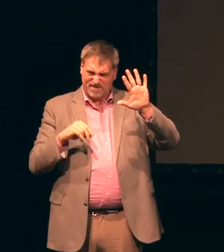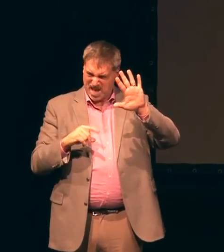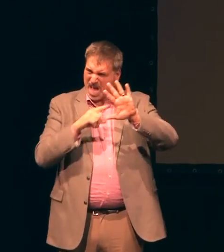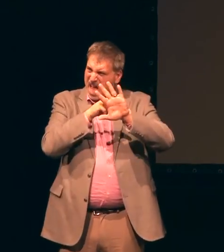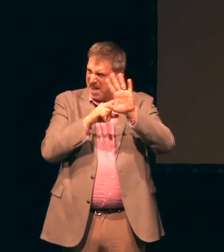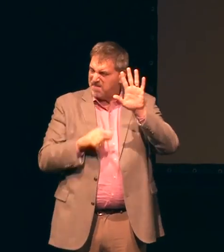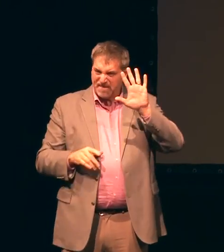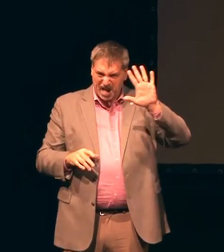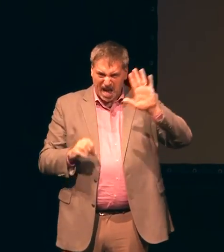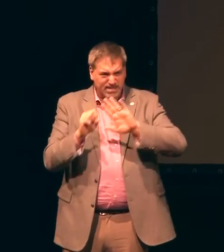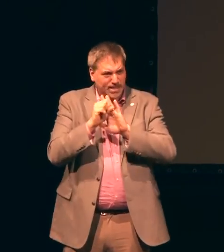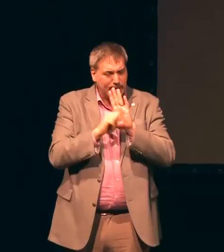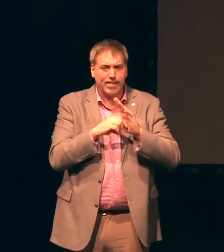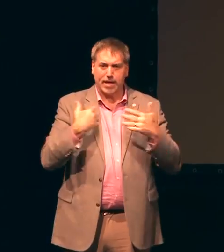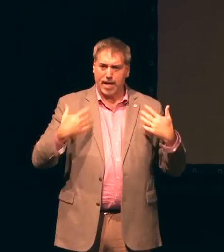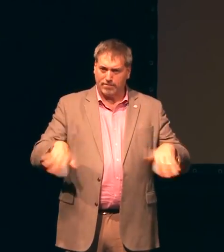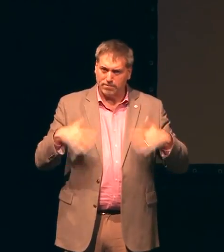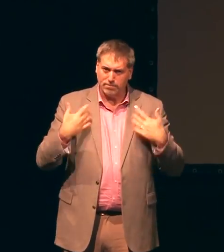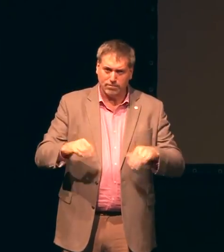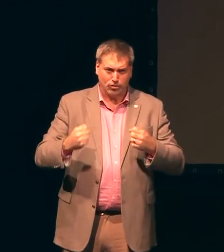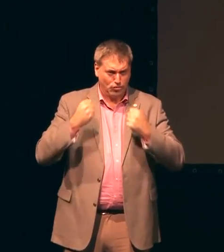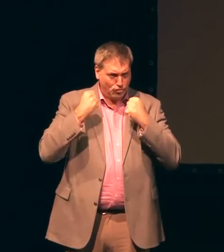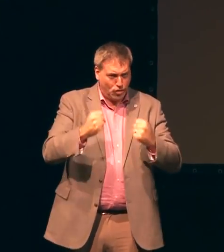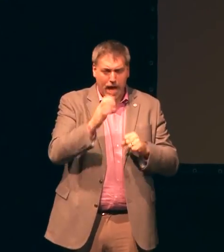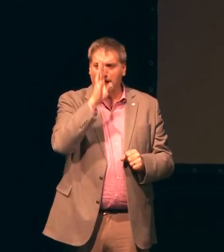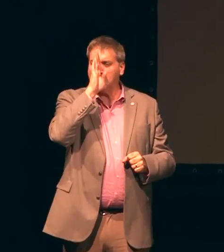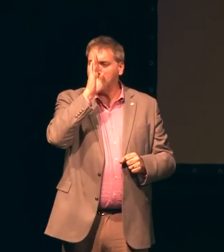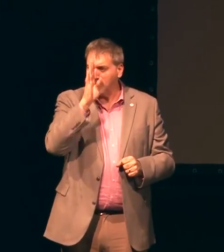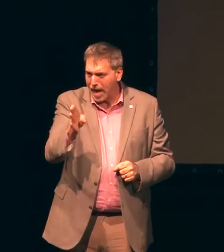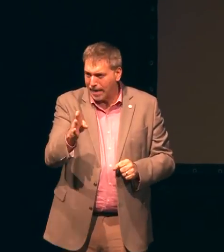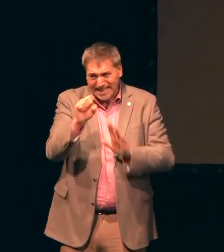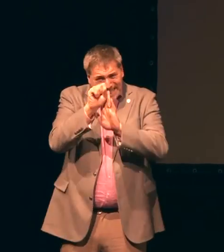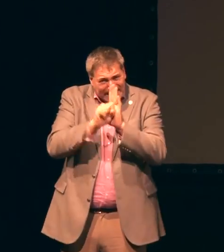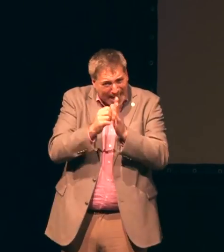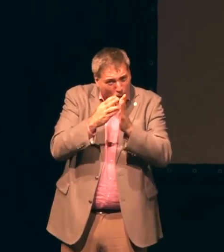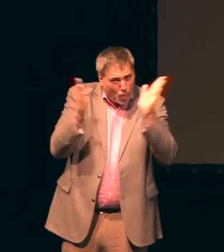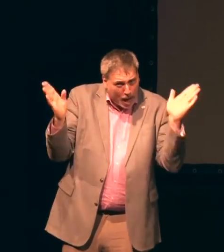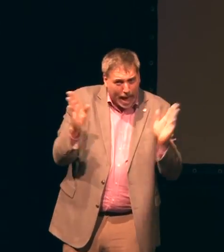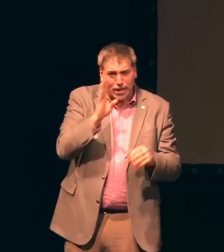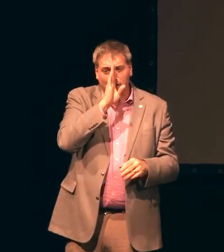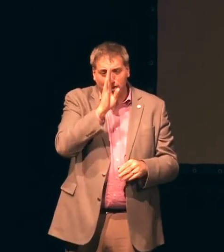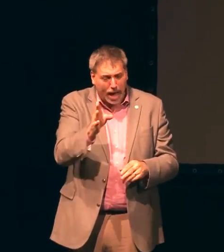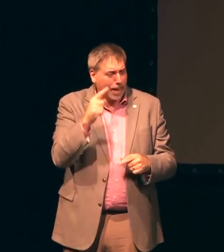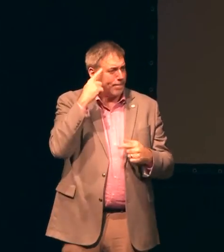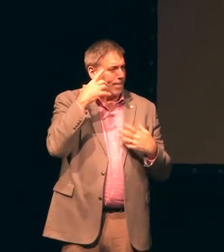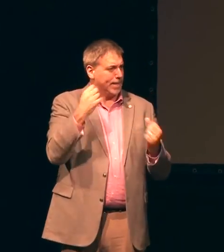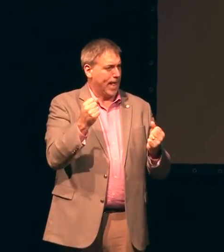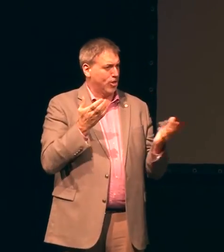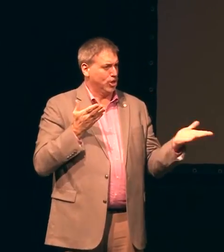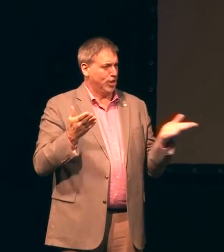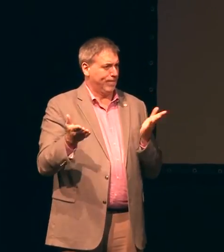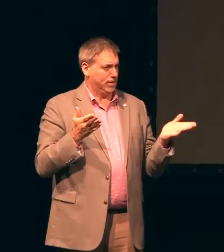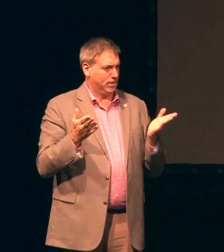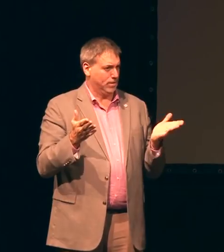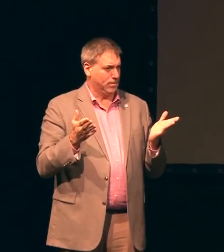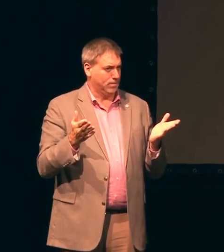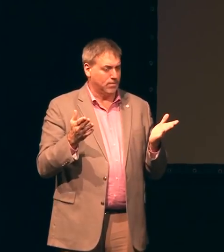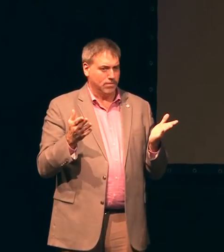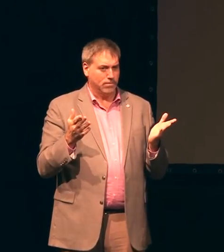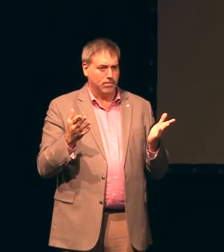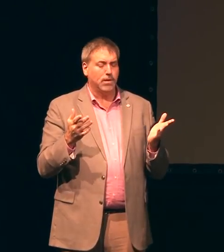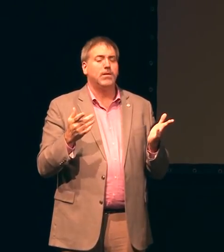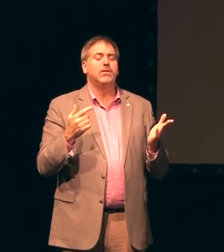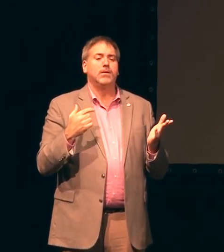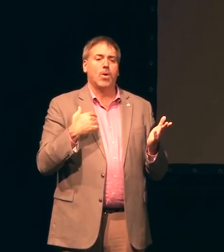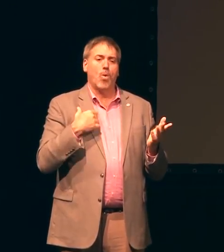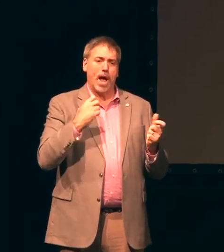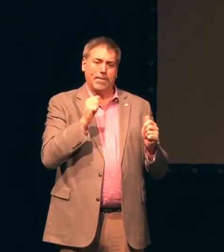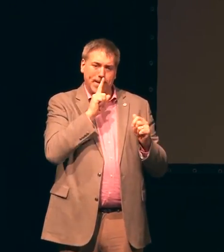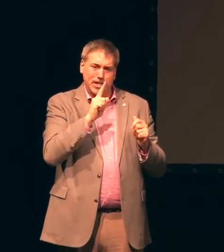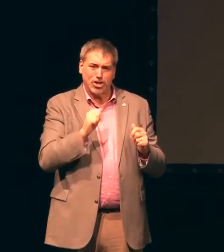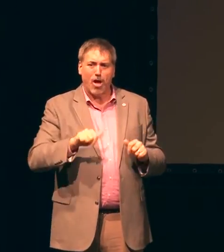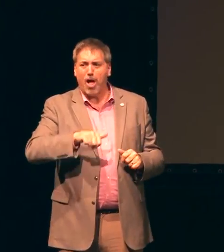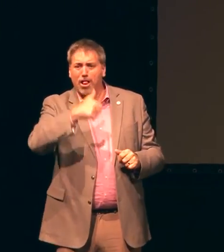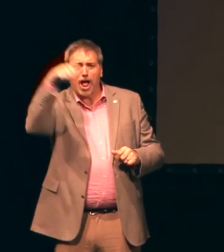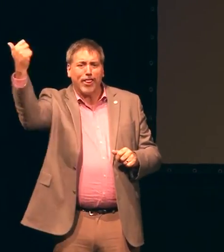Georgia, South Carolina...so they have direct statewide mental health services, we want